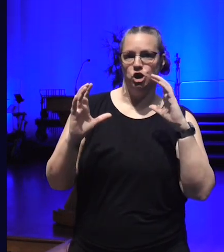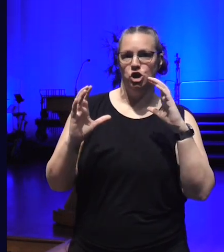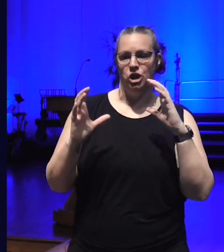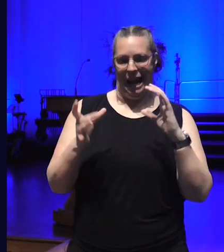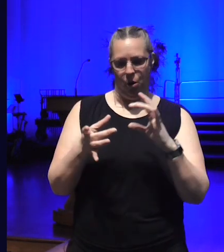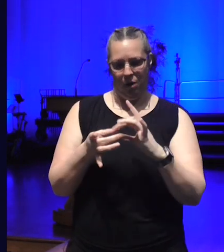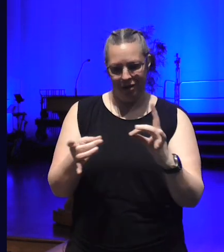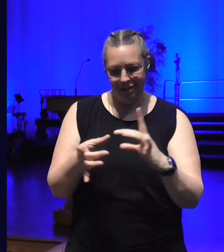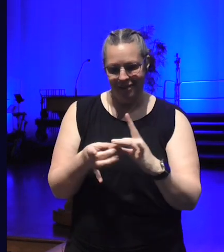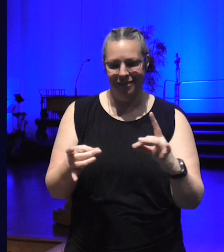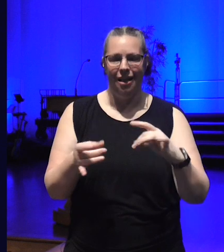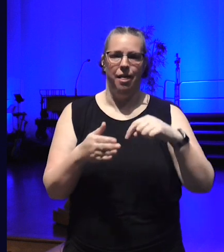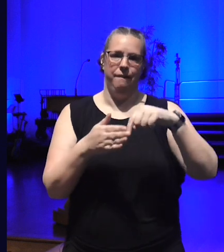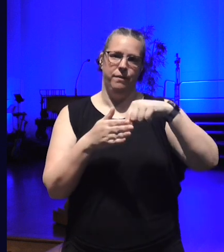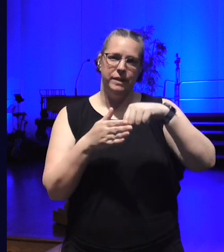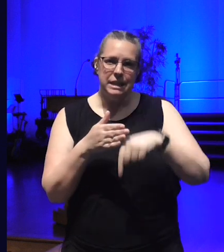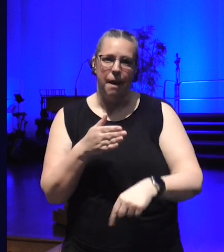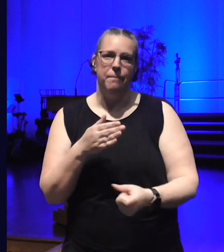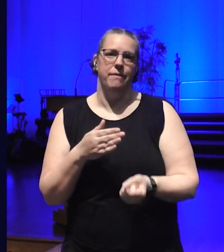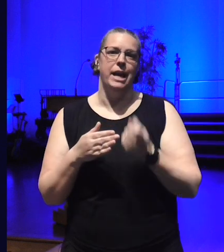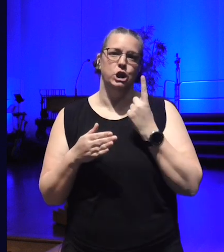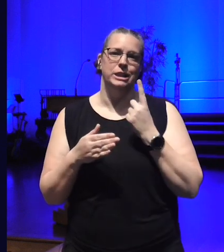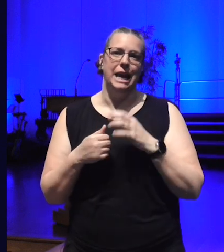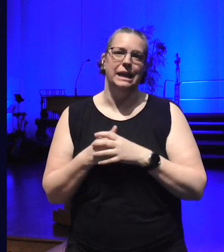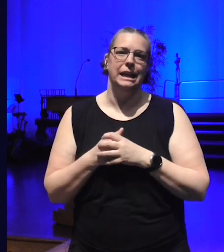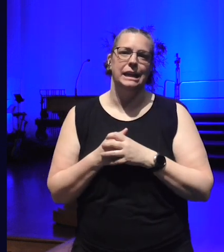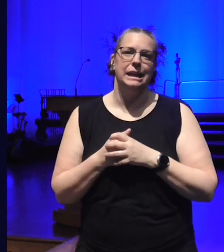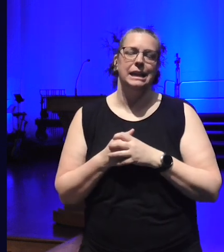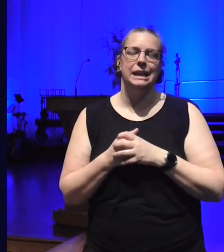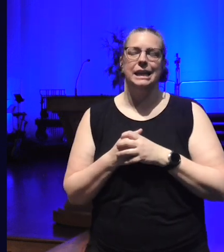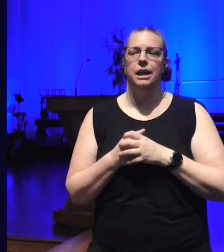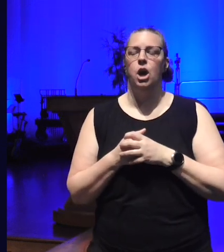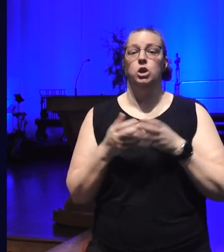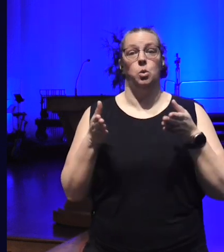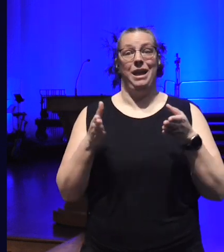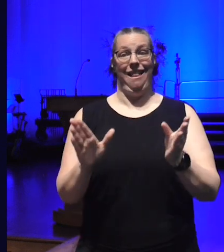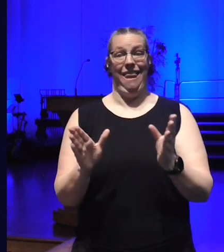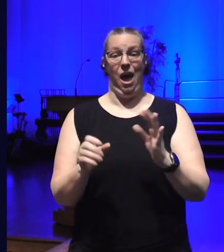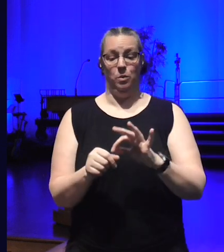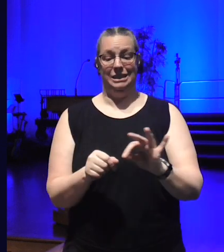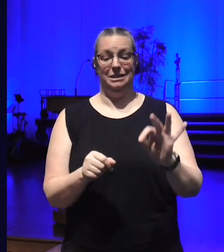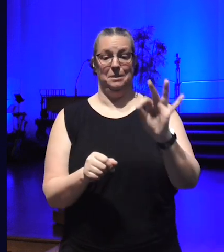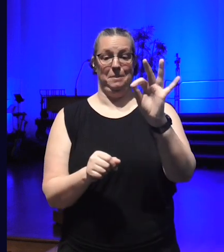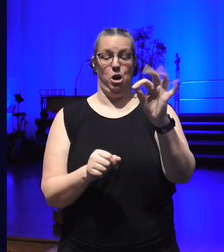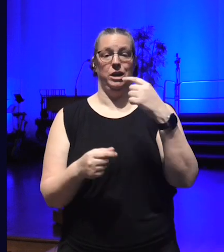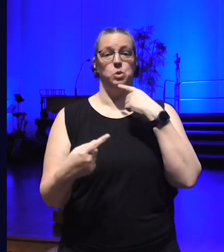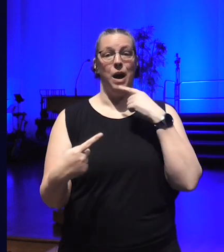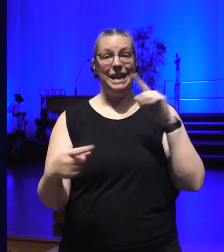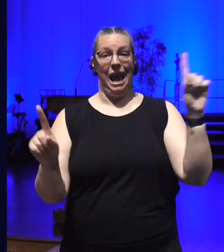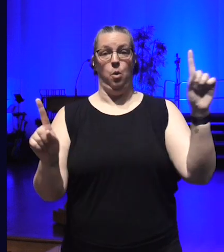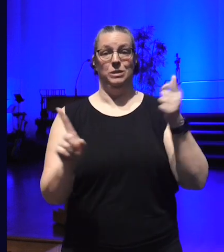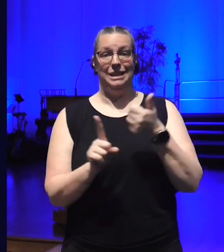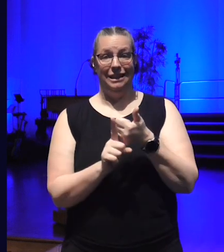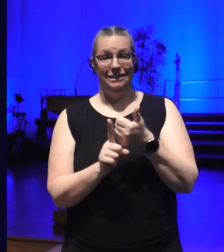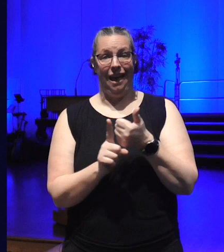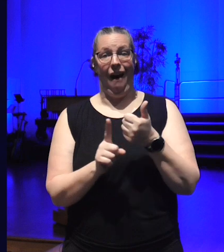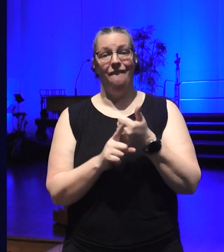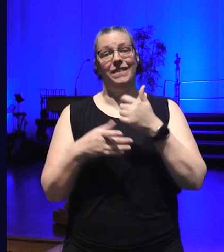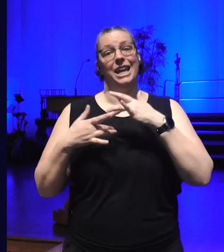a depth of understanding allowing the spirit to announce itself in our heart we Embrace not